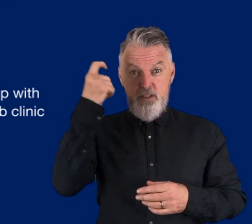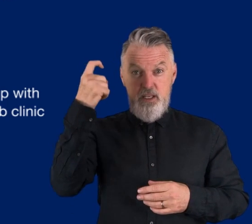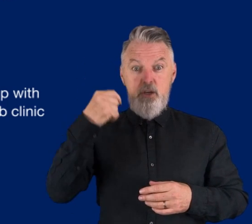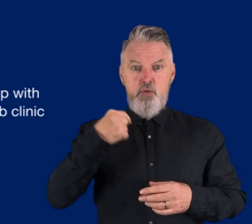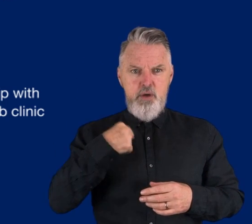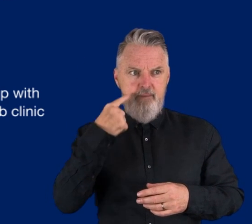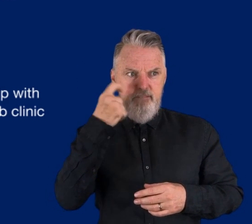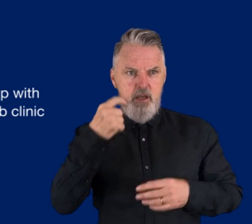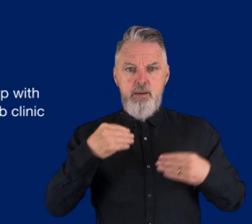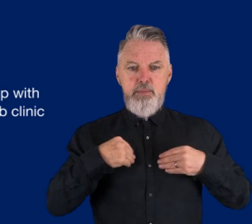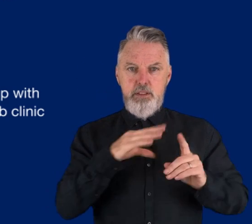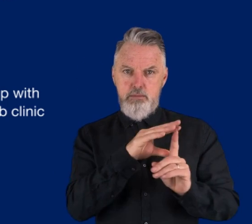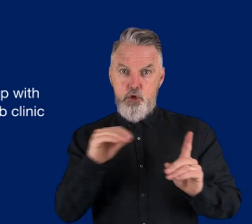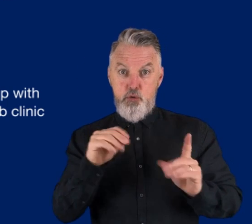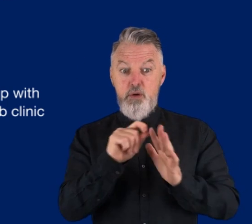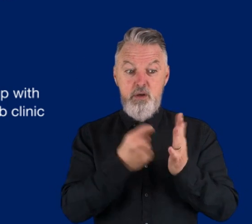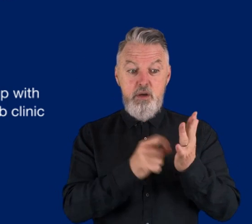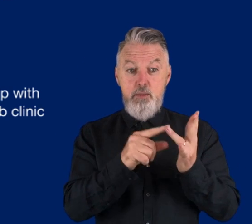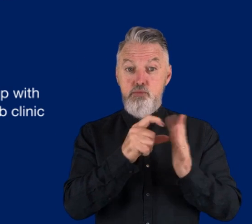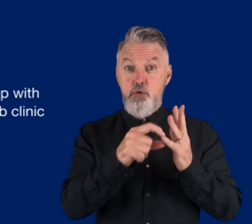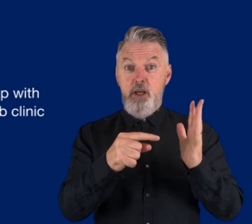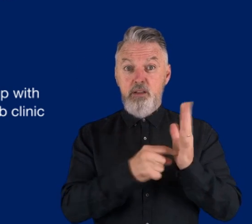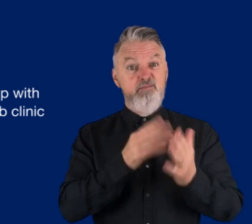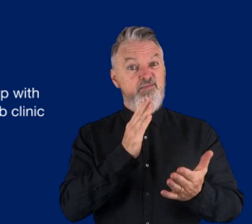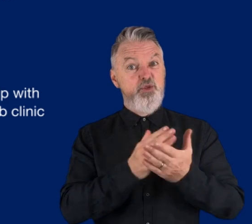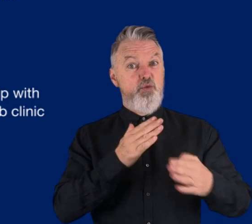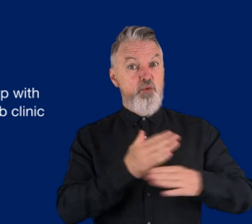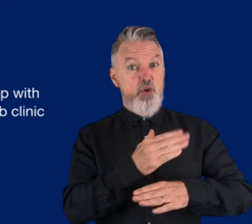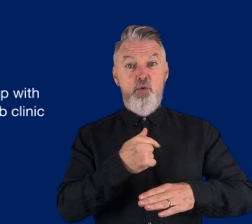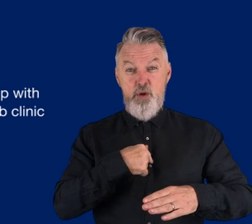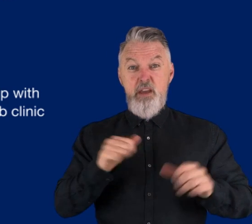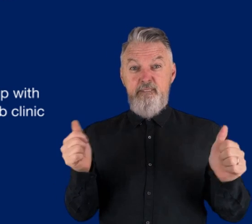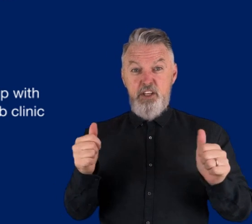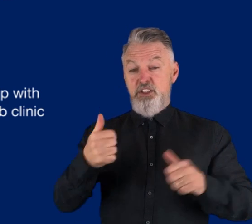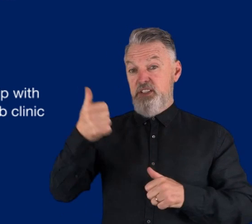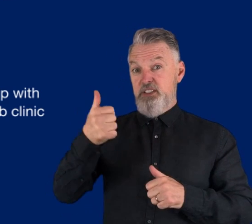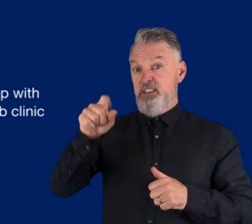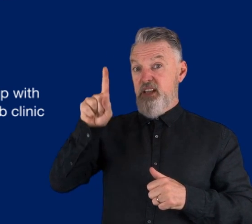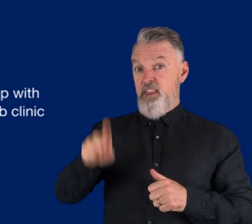and business model works for our customers. We’ve secured our first 16 paying customers over the last four months.